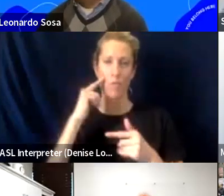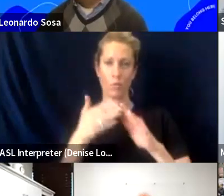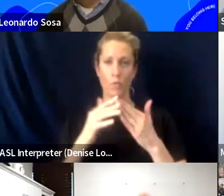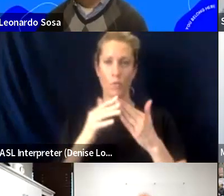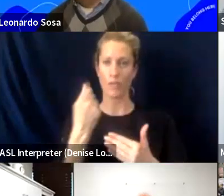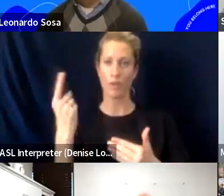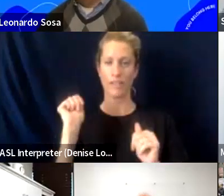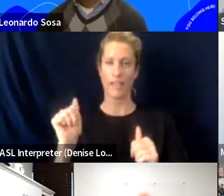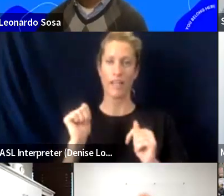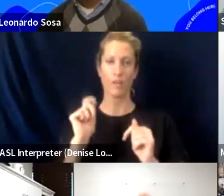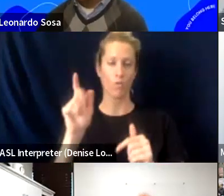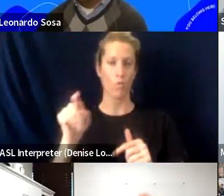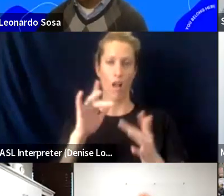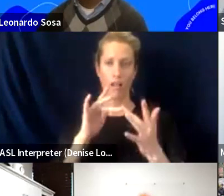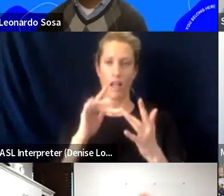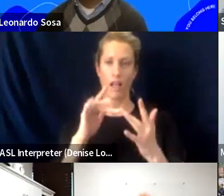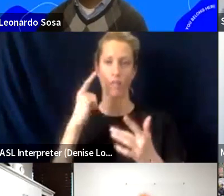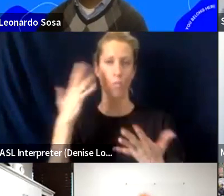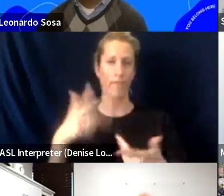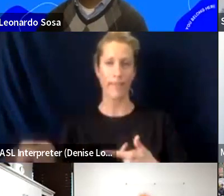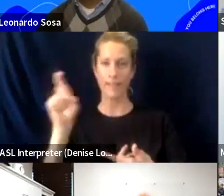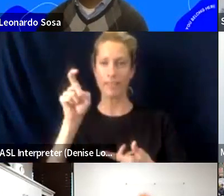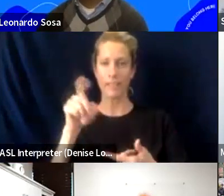Anybody can go online and search for what they need whether that's a computer for your